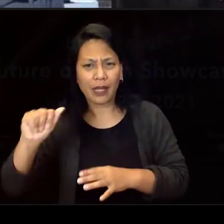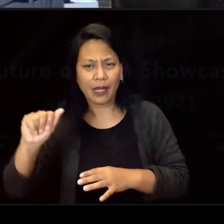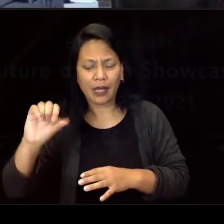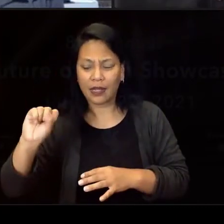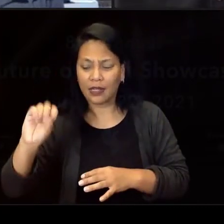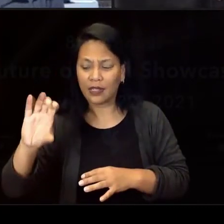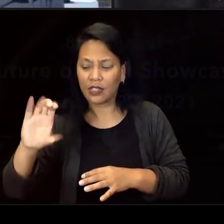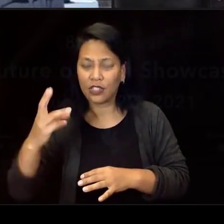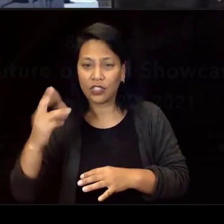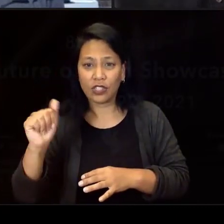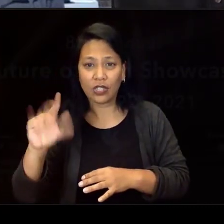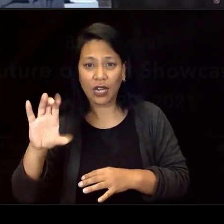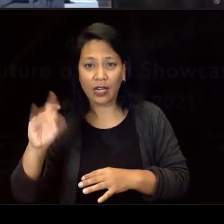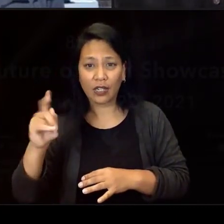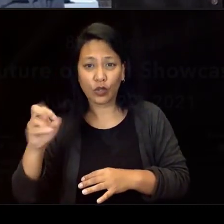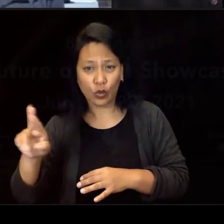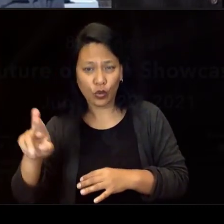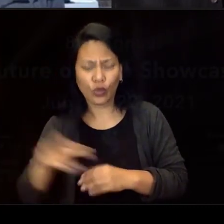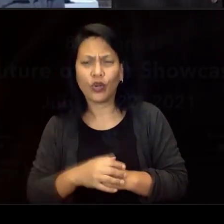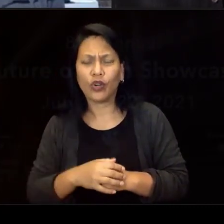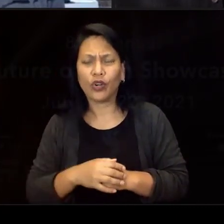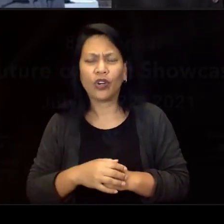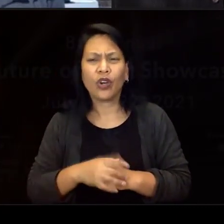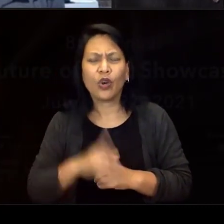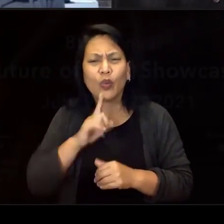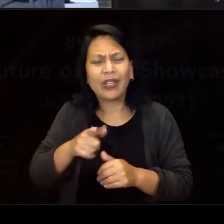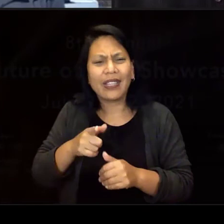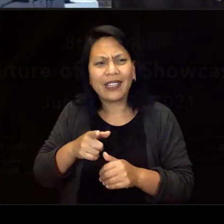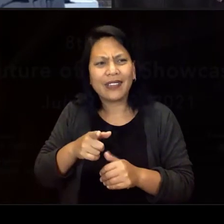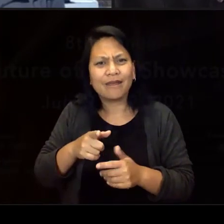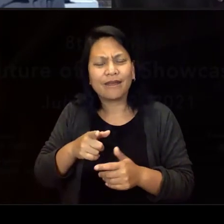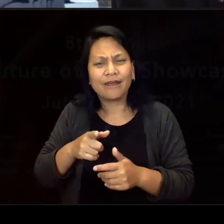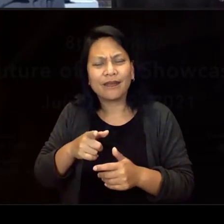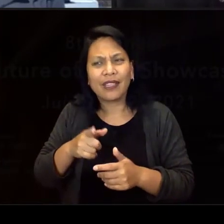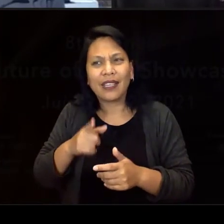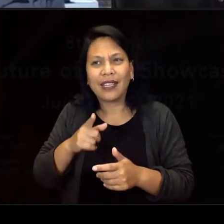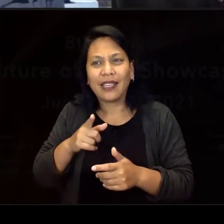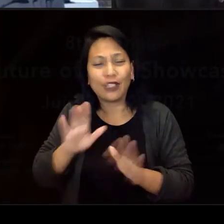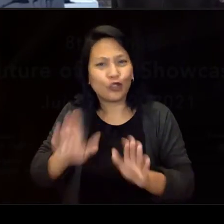and it's really great education through them.